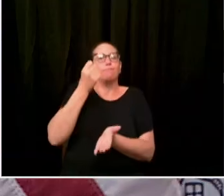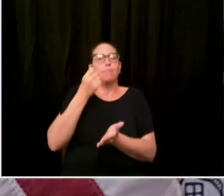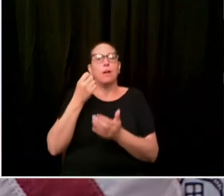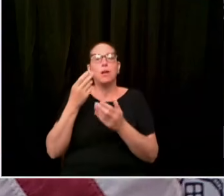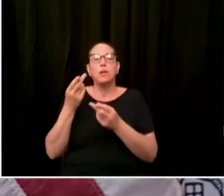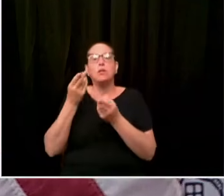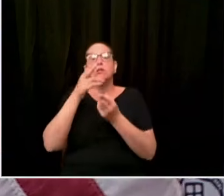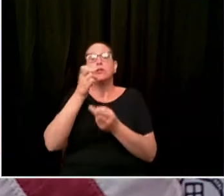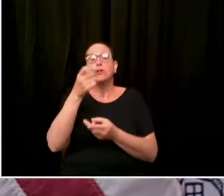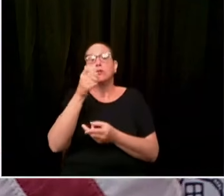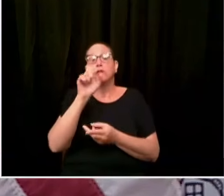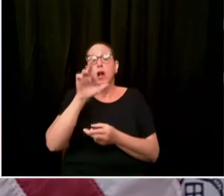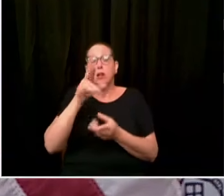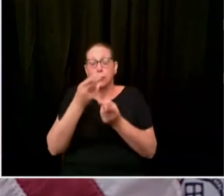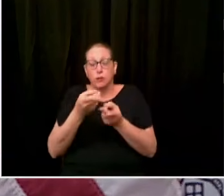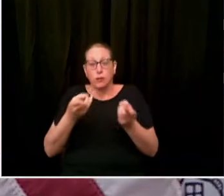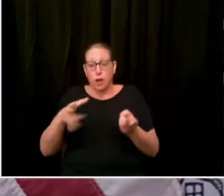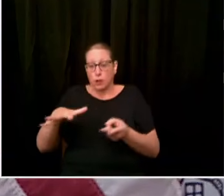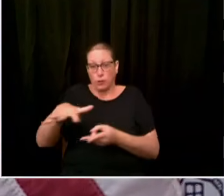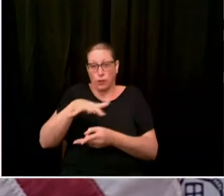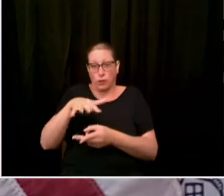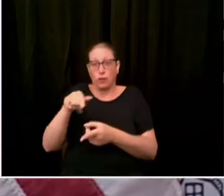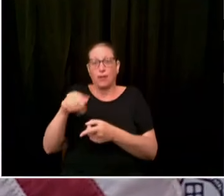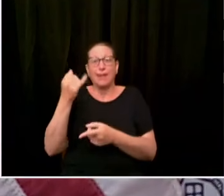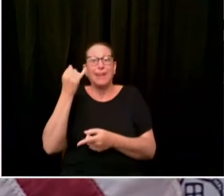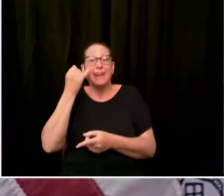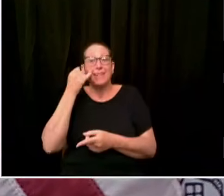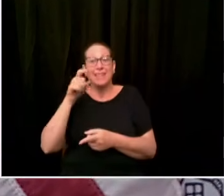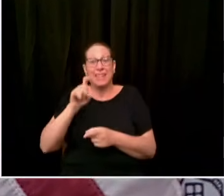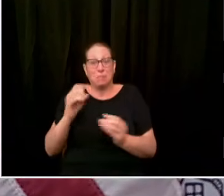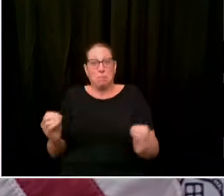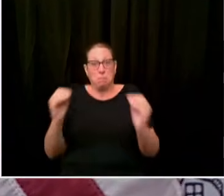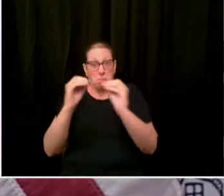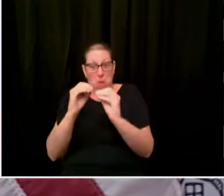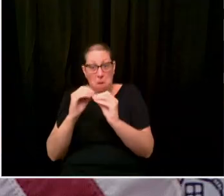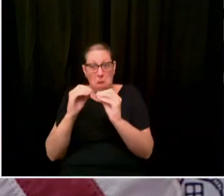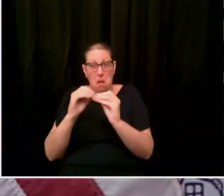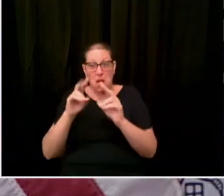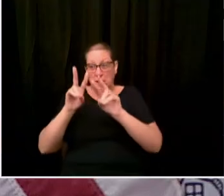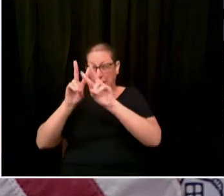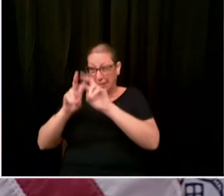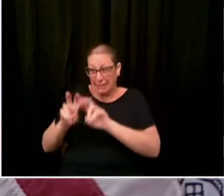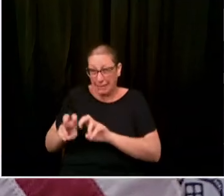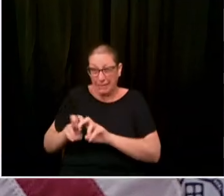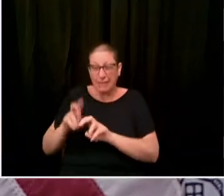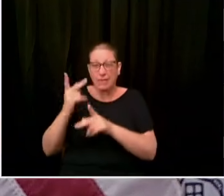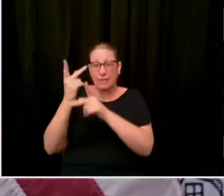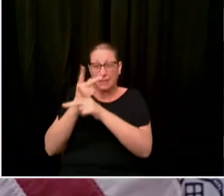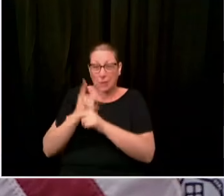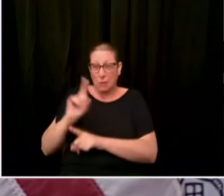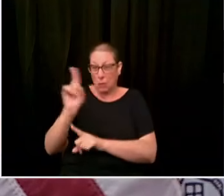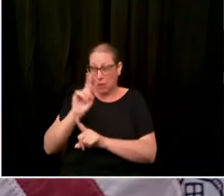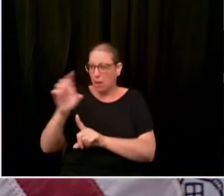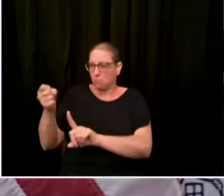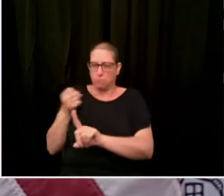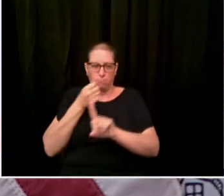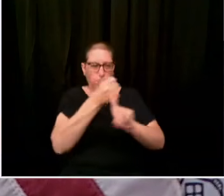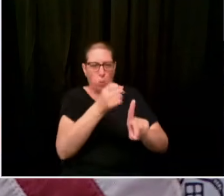NEED. WE WANT TO USE THE FACILITIES WE HAVE AND WHEN WE NEED OTHERS, WE'LL BRING THEM INTO PLAY.